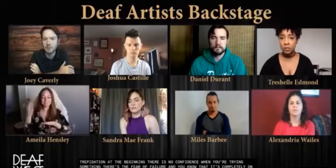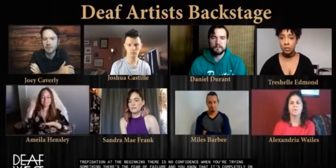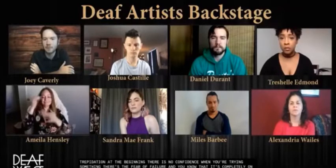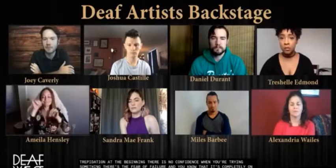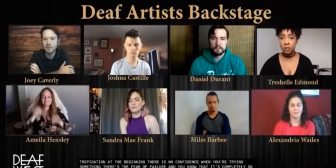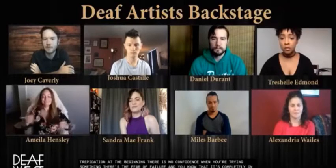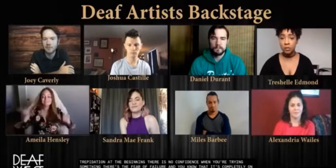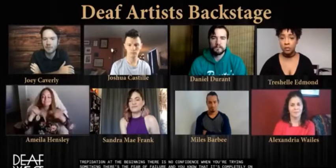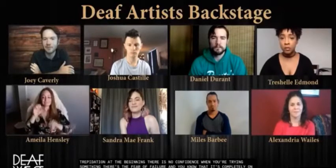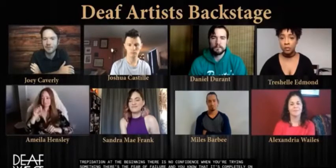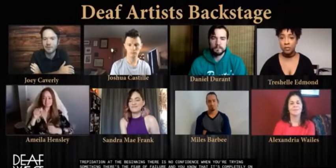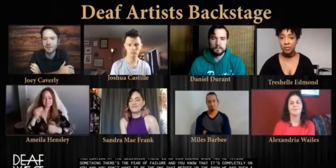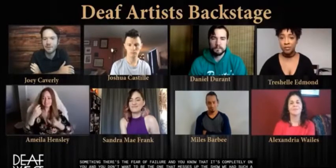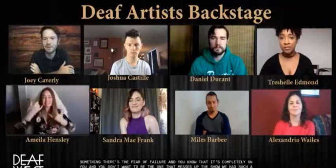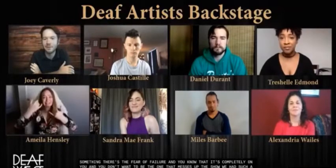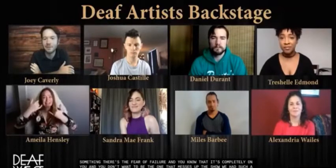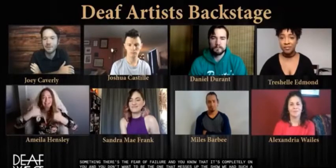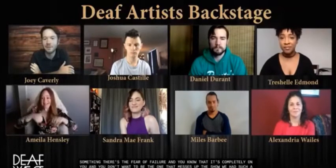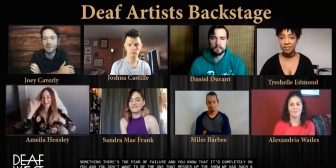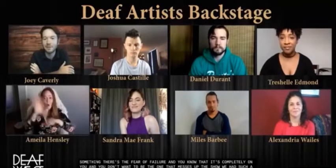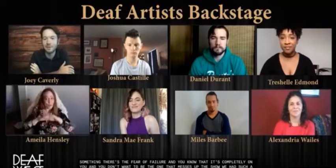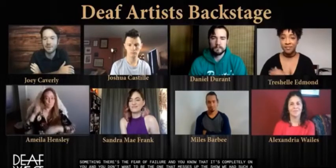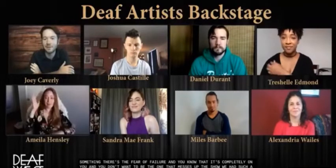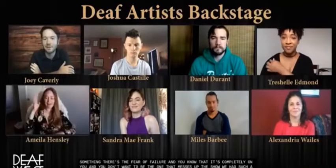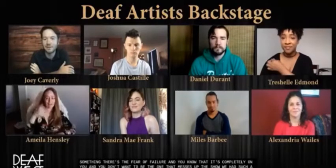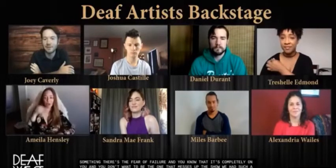And then of course it starts to become muscle memory, the more that you practice it.